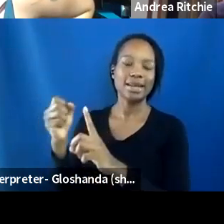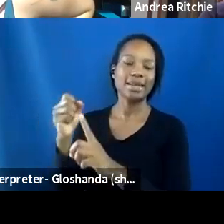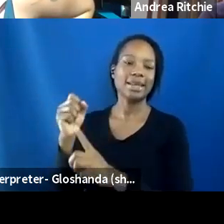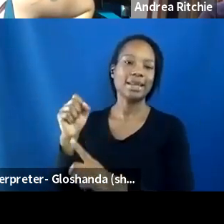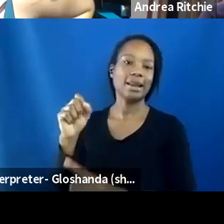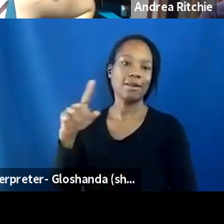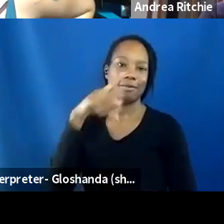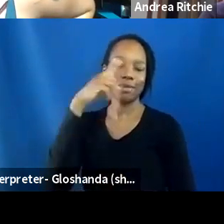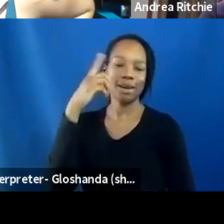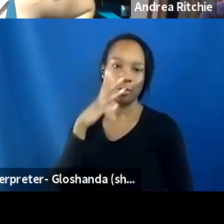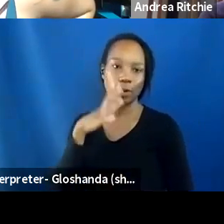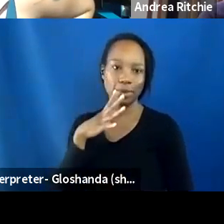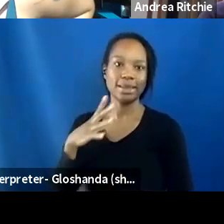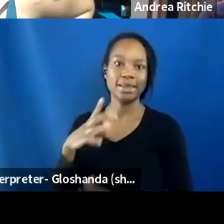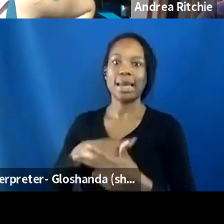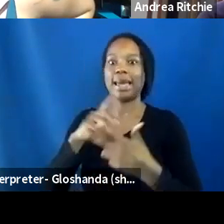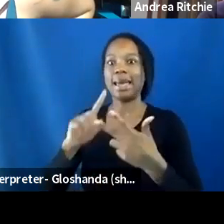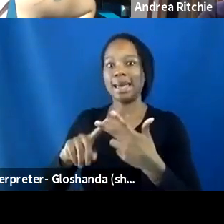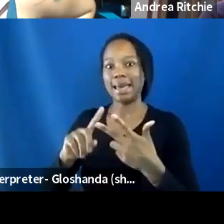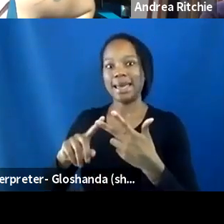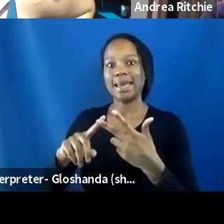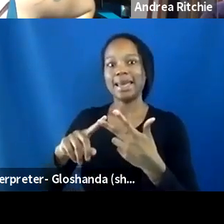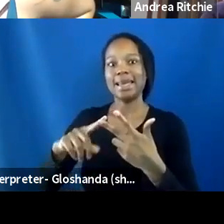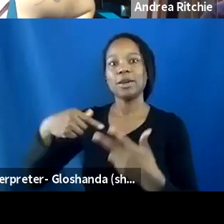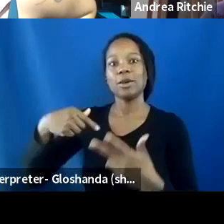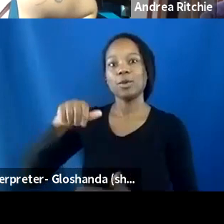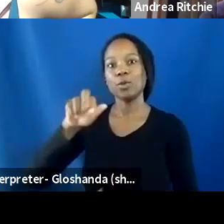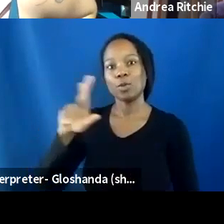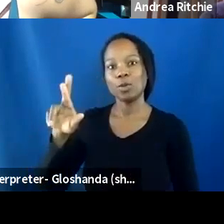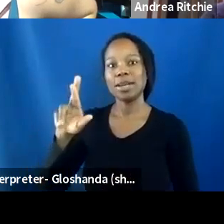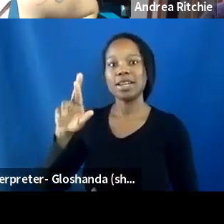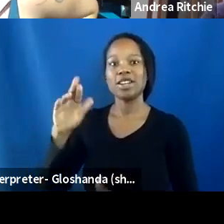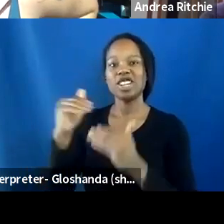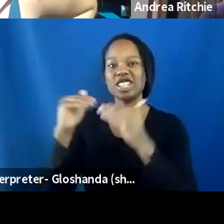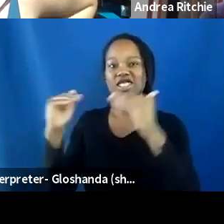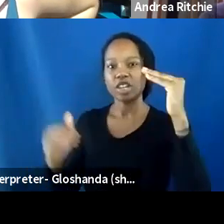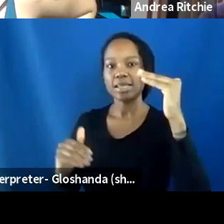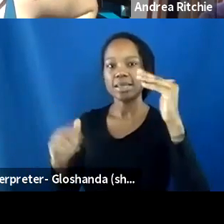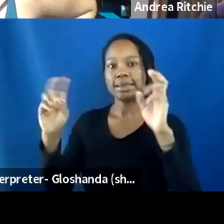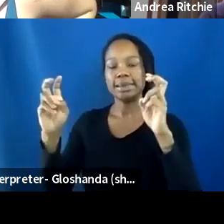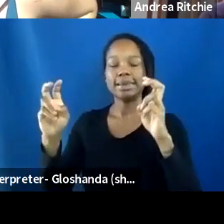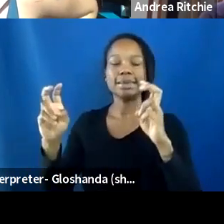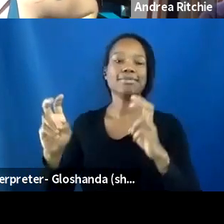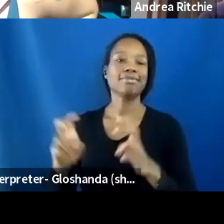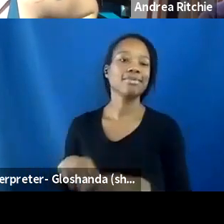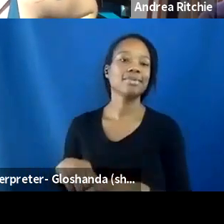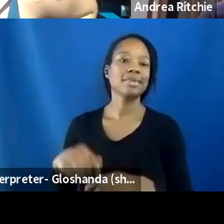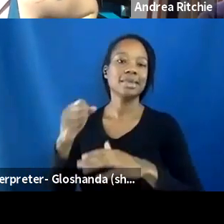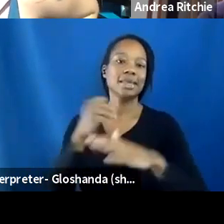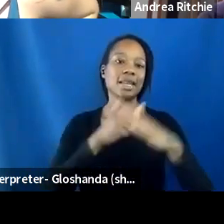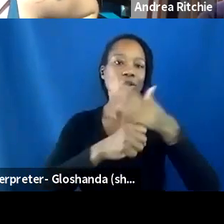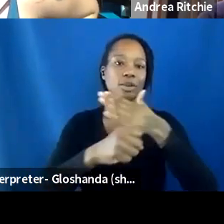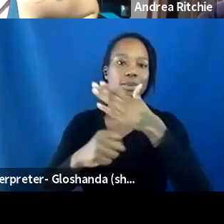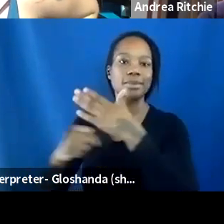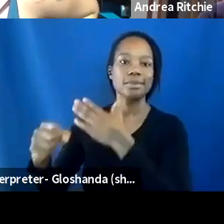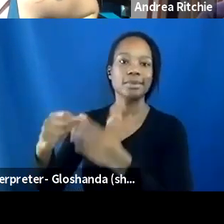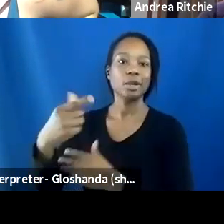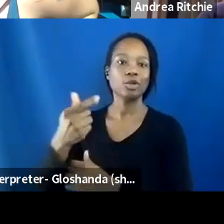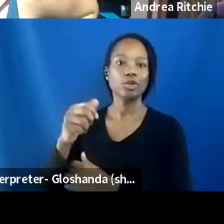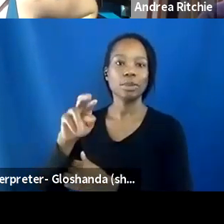"The criminalization of LGBT people in the United States." She is a Black, lesbian immigrant survivor